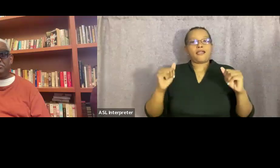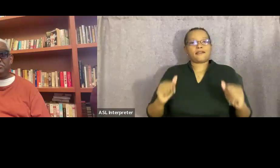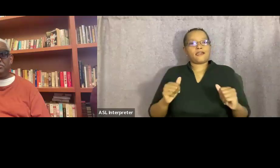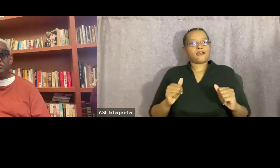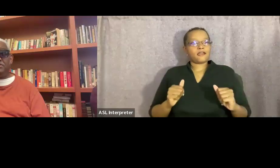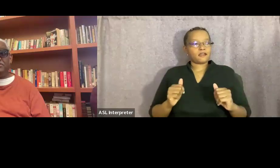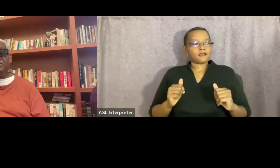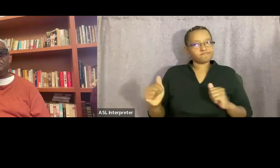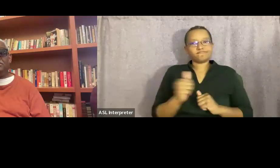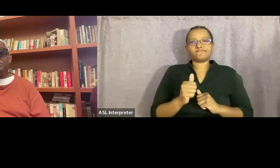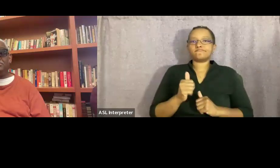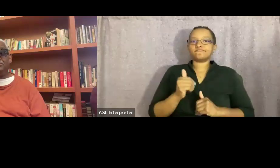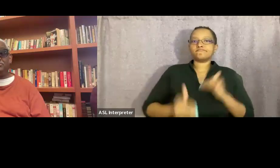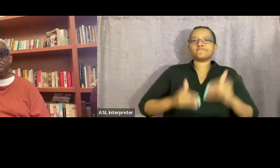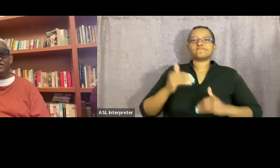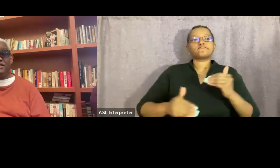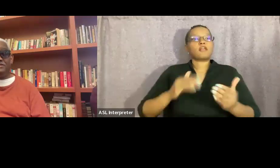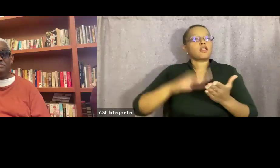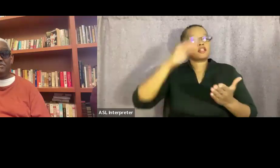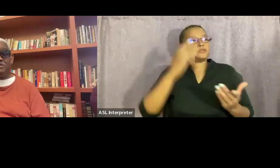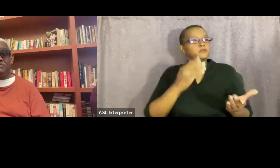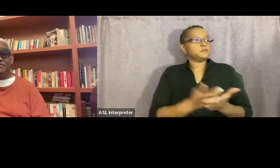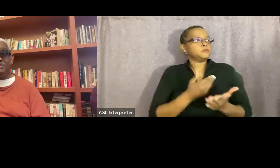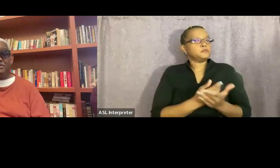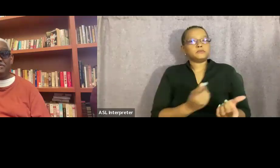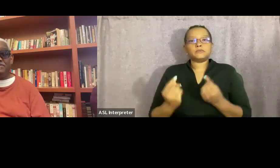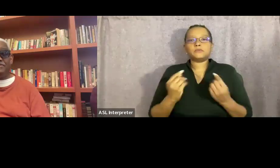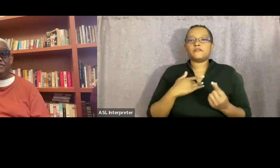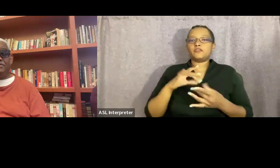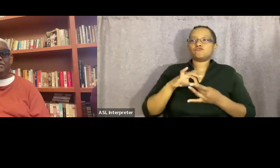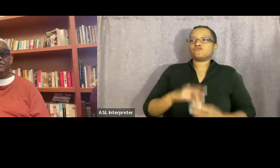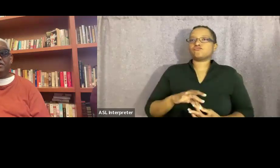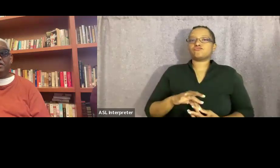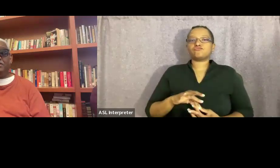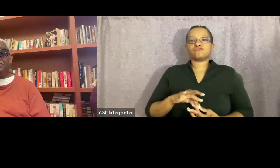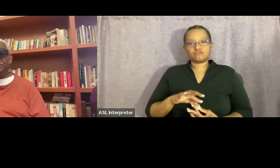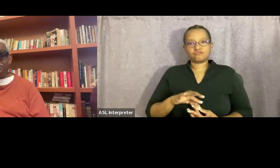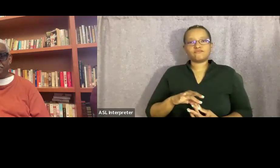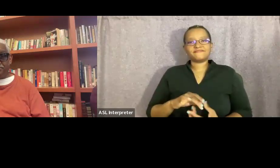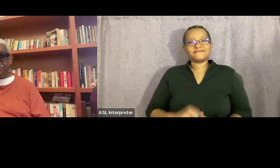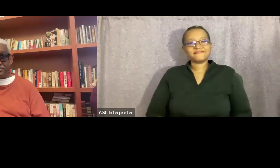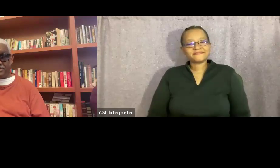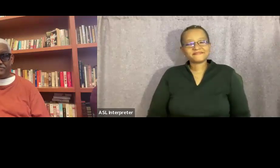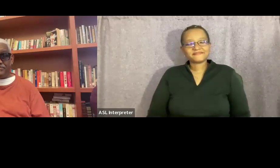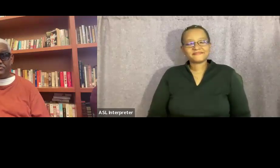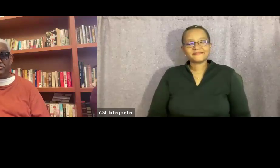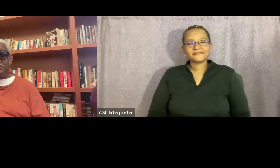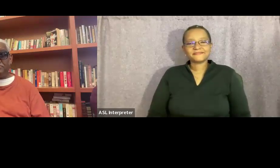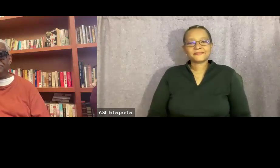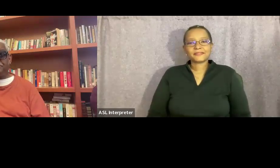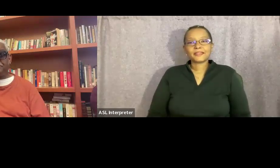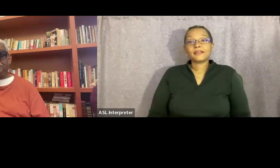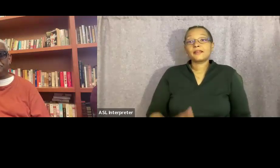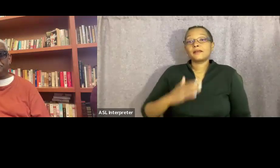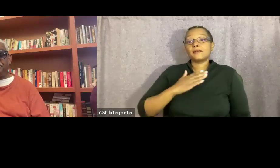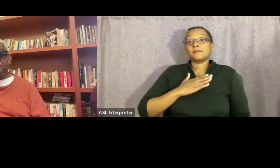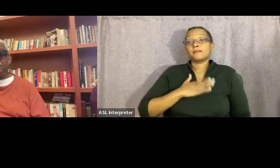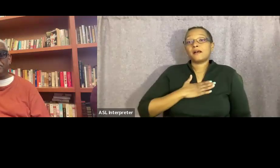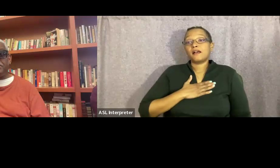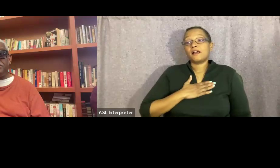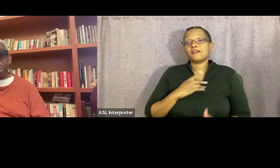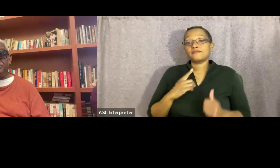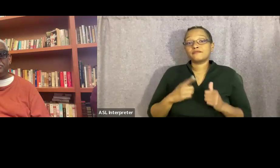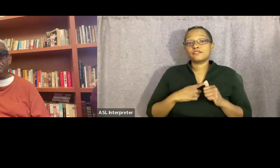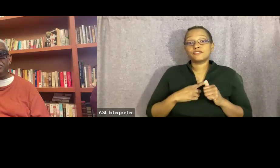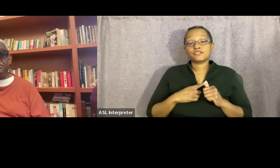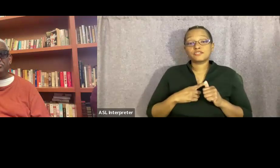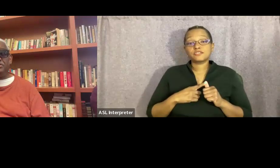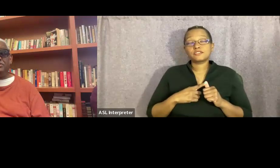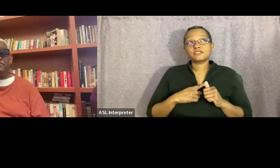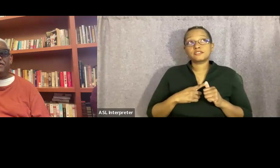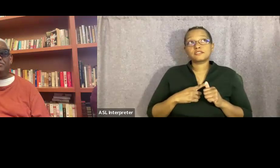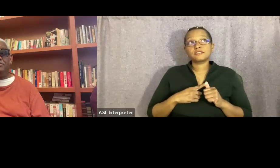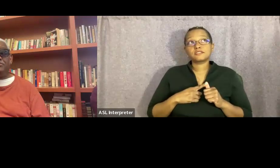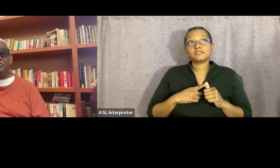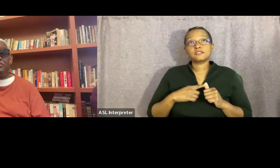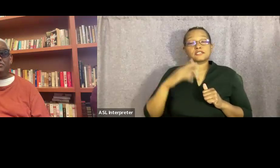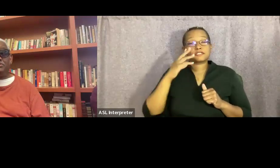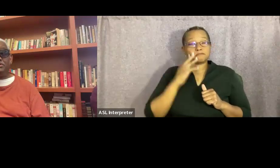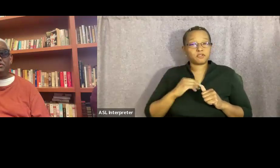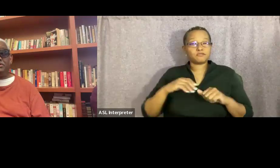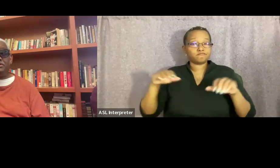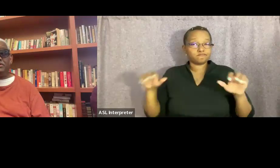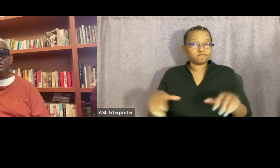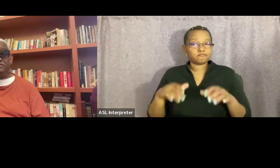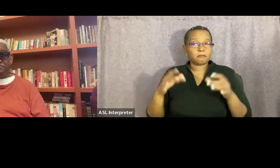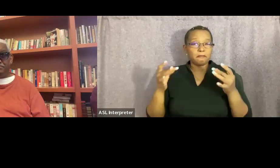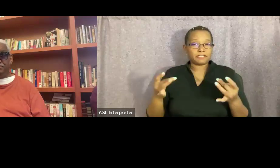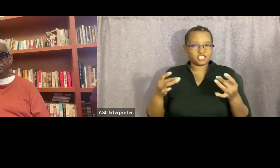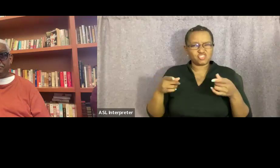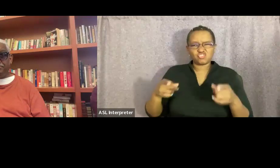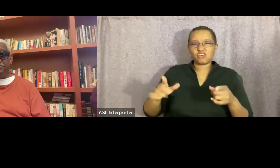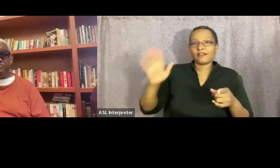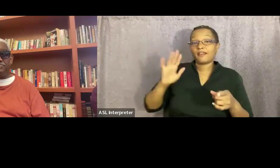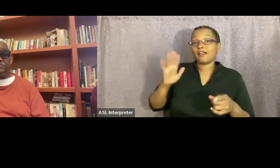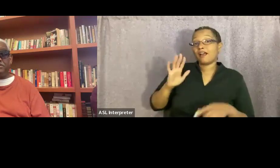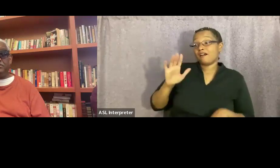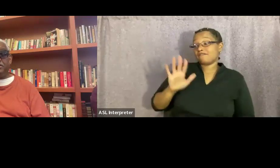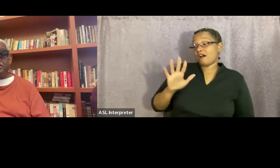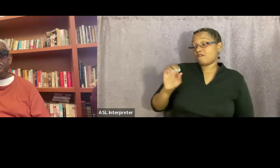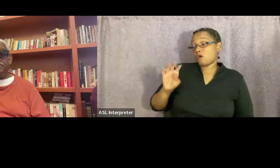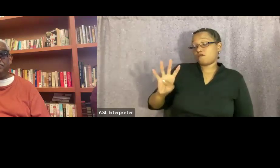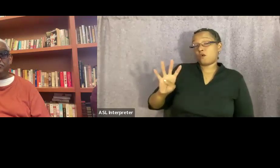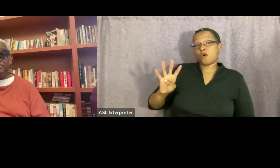learning new things to do and to be more grounded. I first did the meditation in the 504 sit-in way